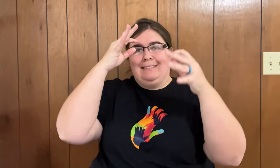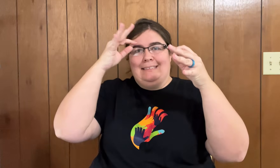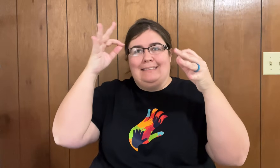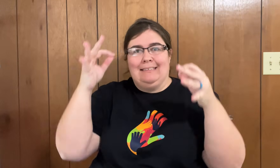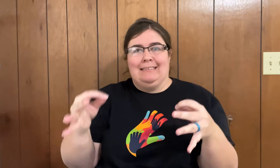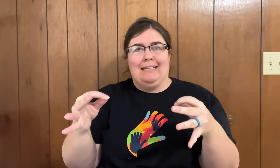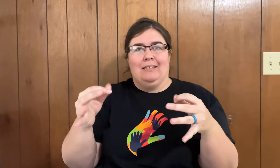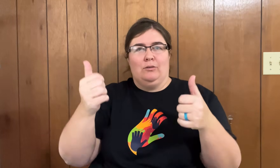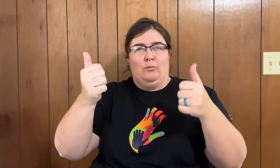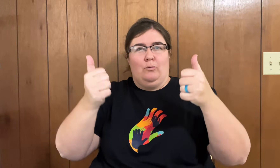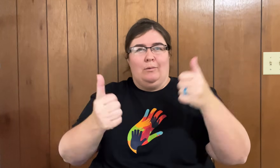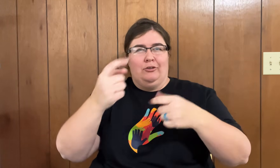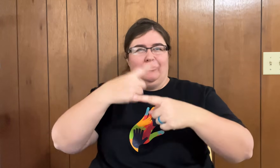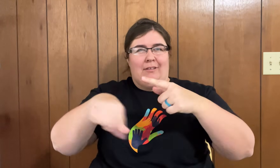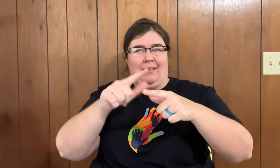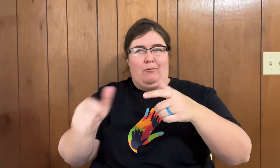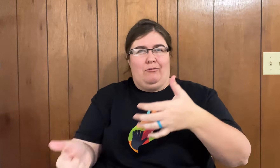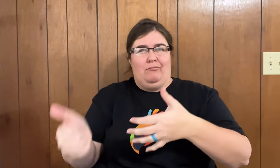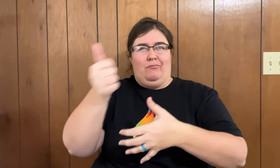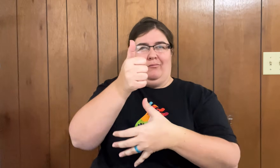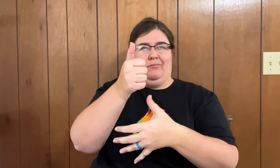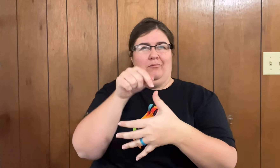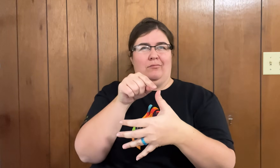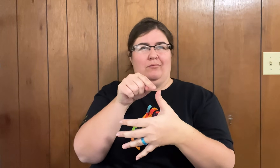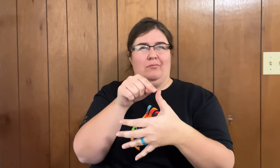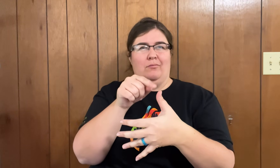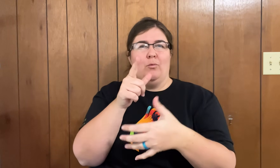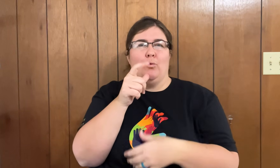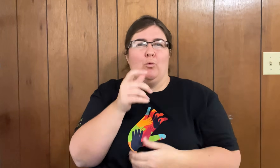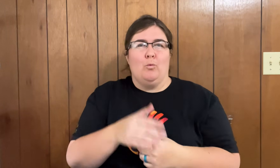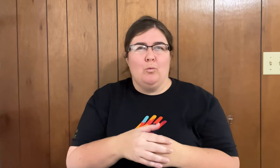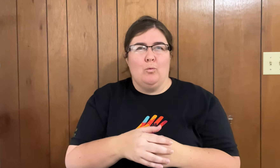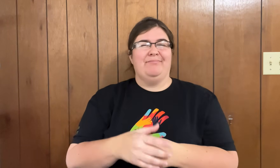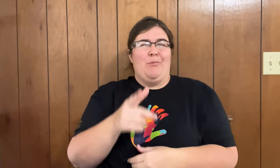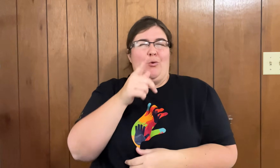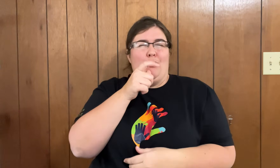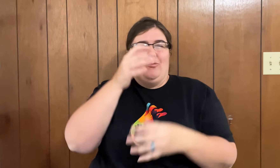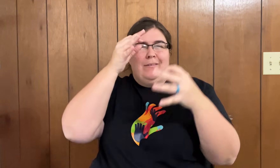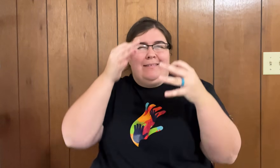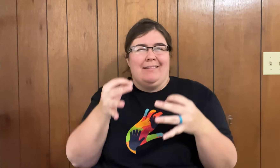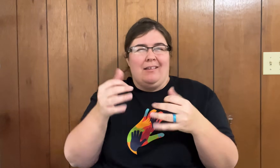Who decides which sign language should be the standard sign language? Who?